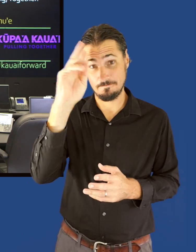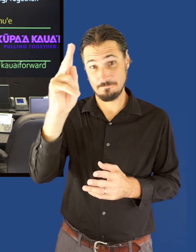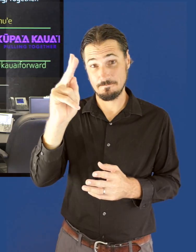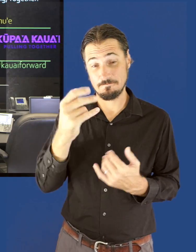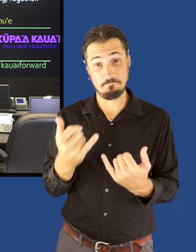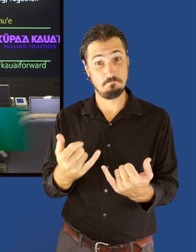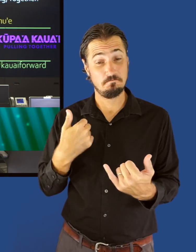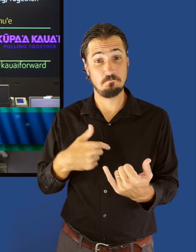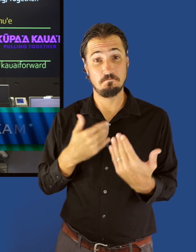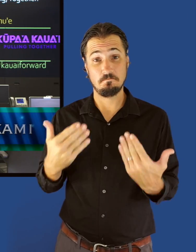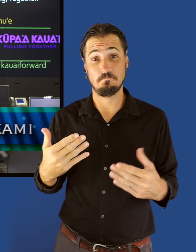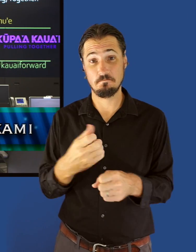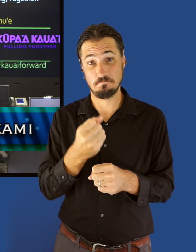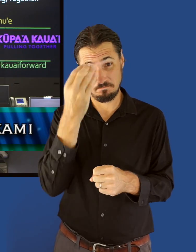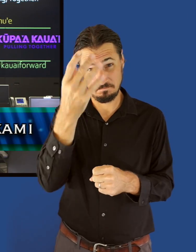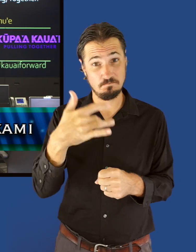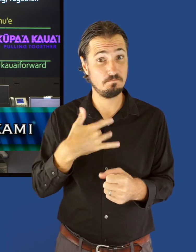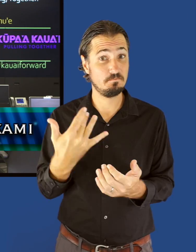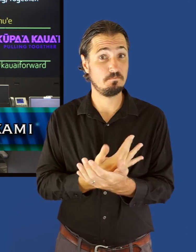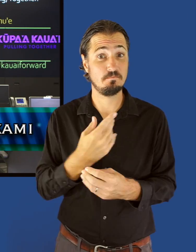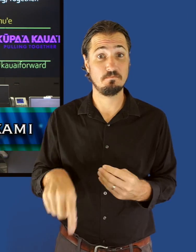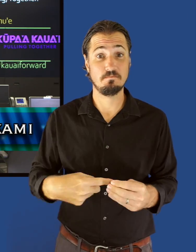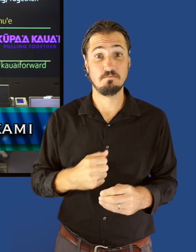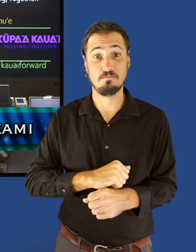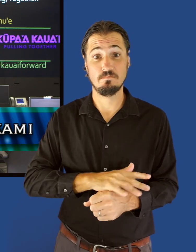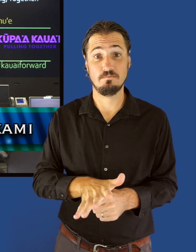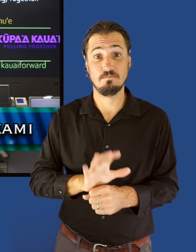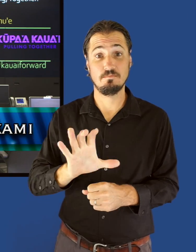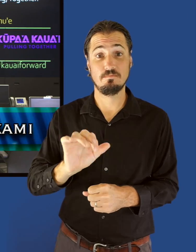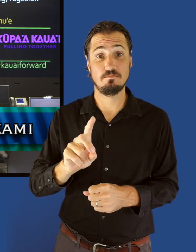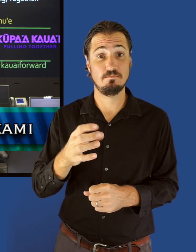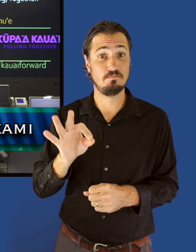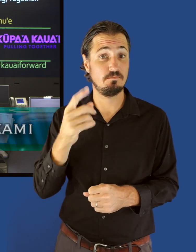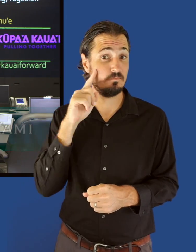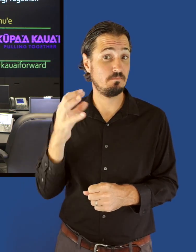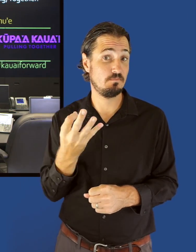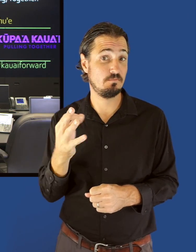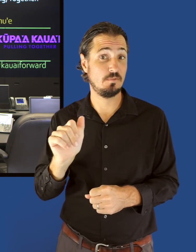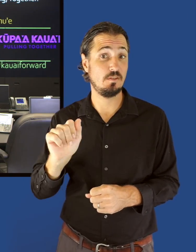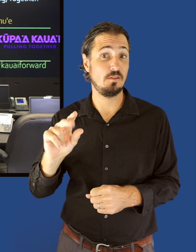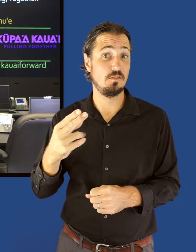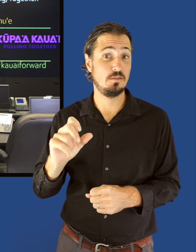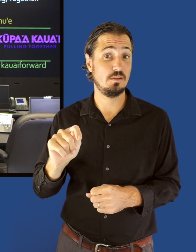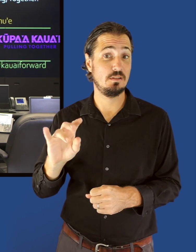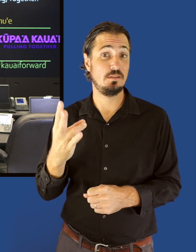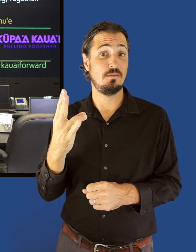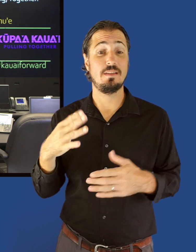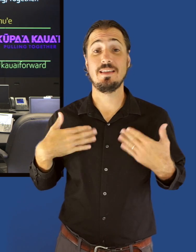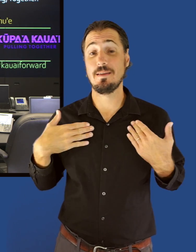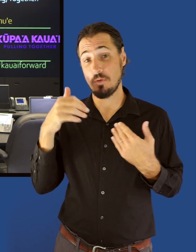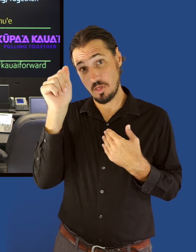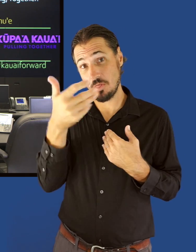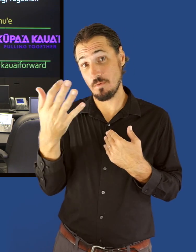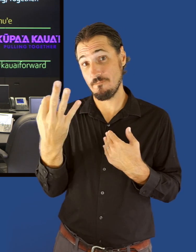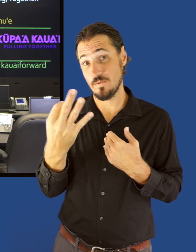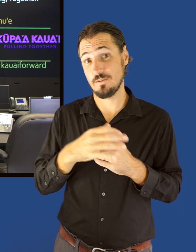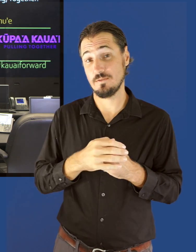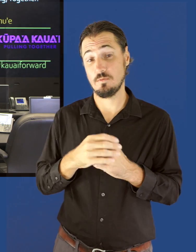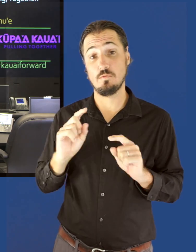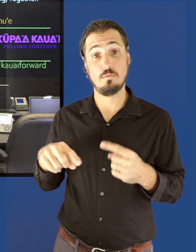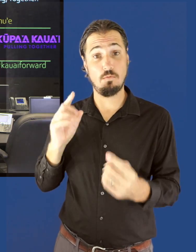Aloha Kaua‘i. Here is our daily COVID-19 briefing from Team Kaua‘i for Friday, August 7. Happy Aloha Friday!